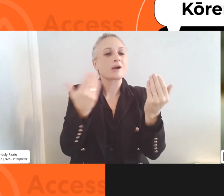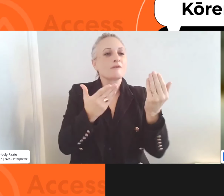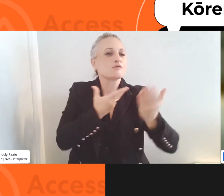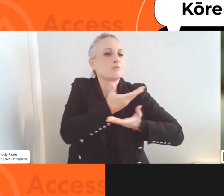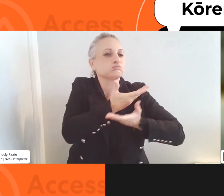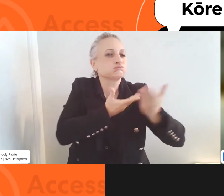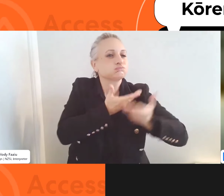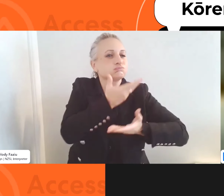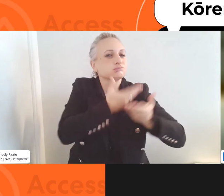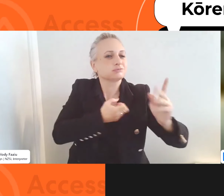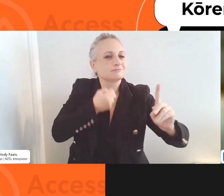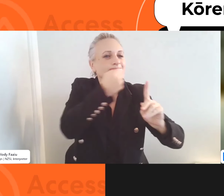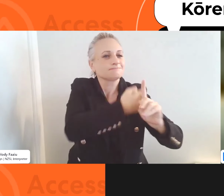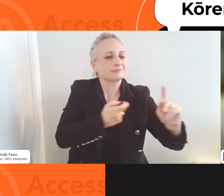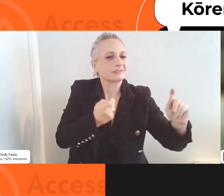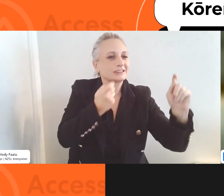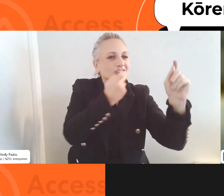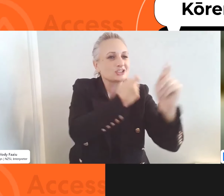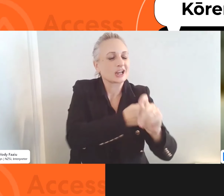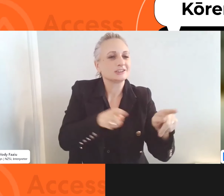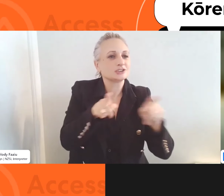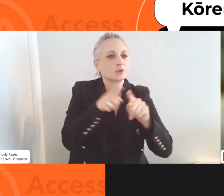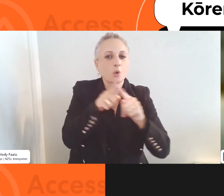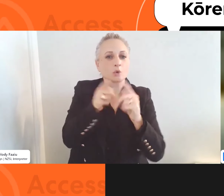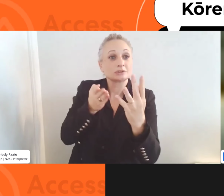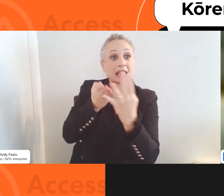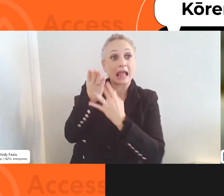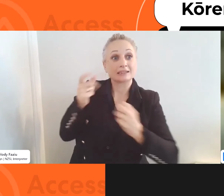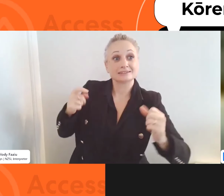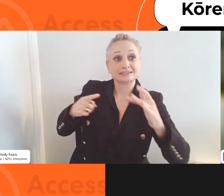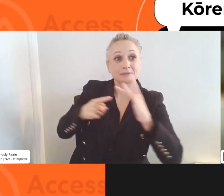series that Access Matters Aotearoa brought to you with the support